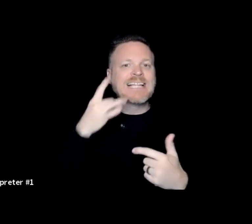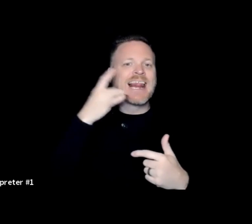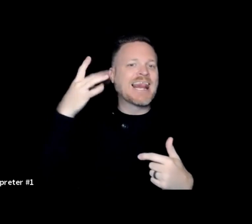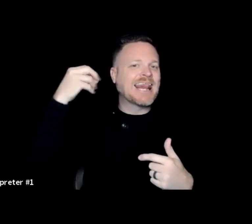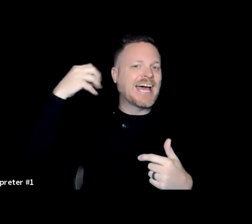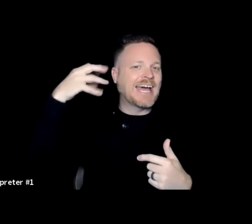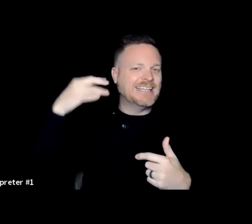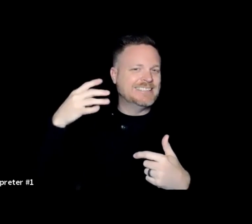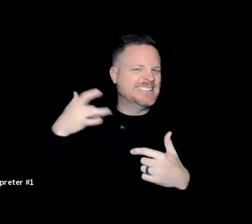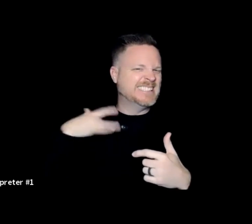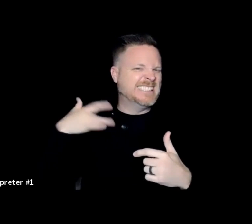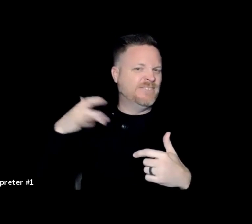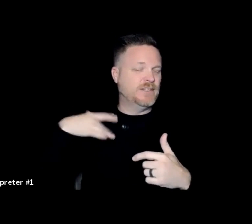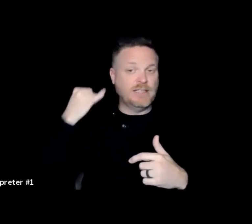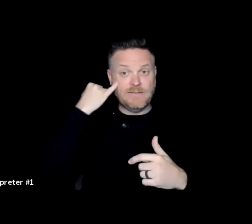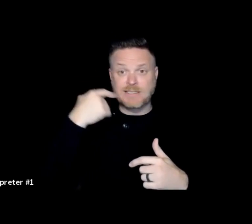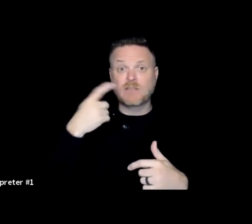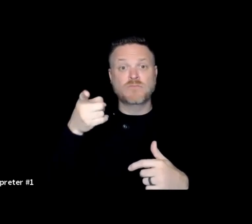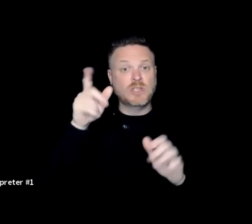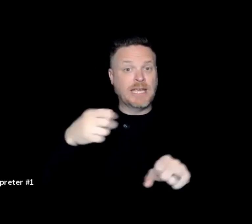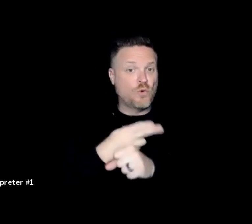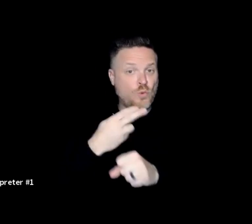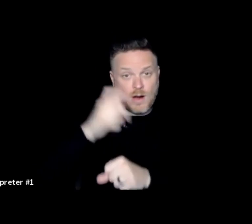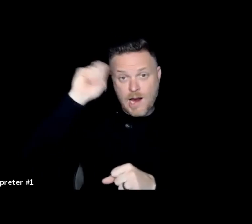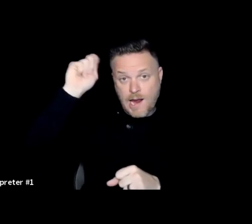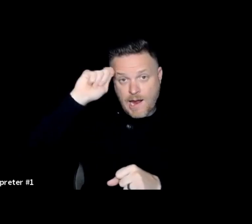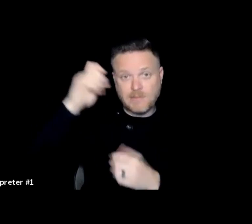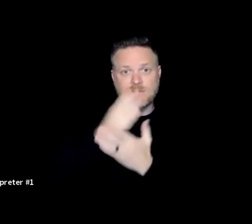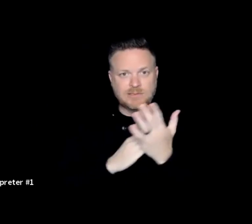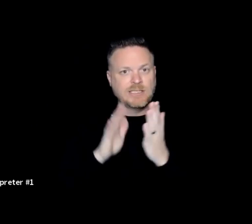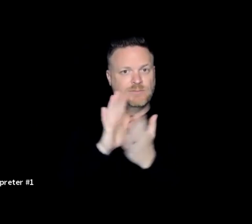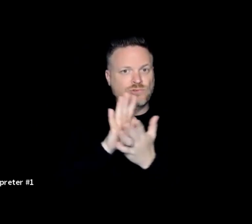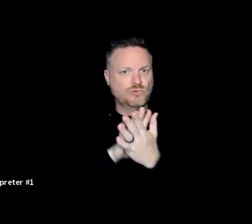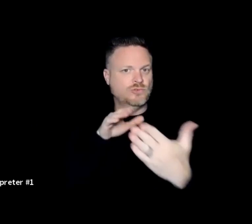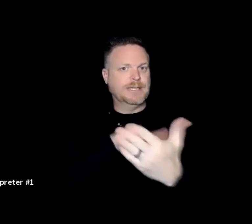is told then that they can wear a hat, some schools are really against hats, because it